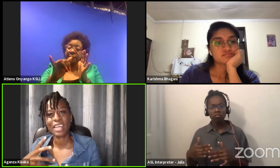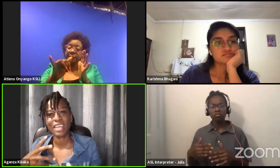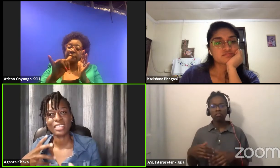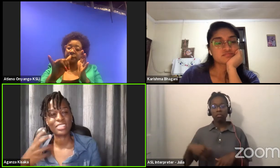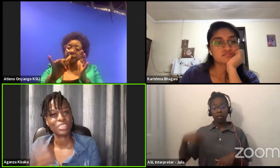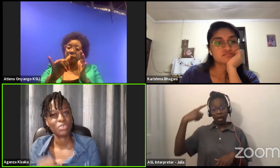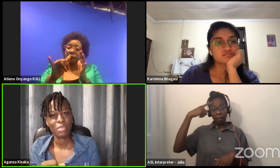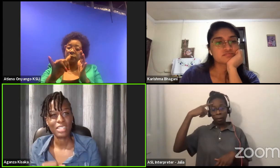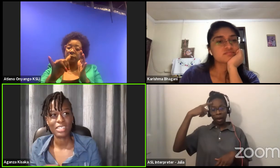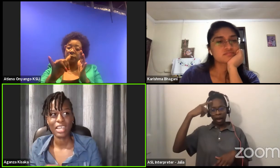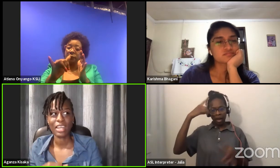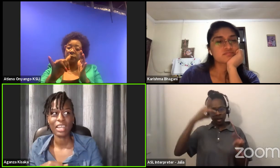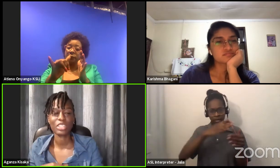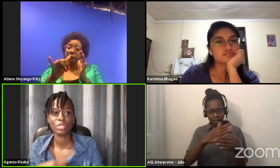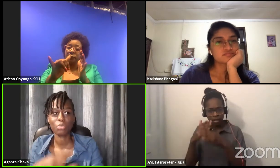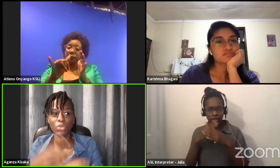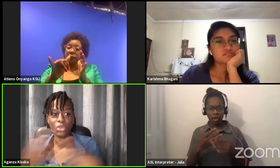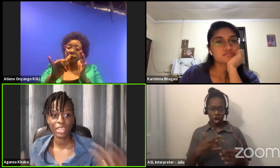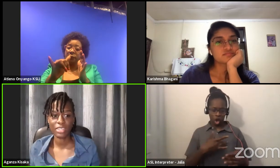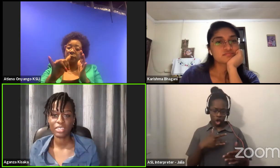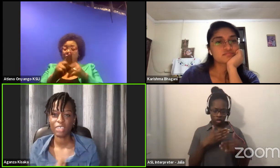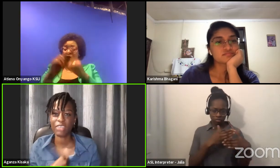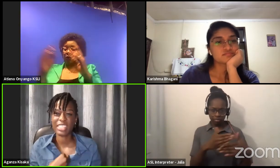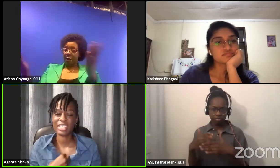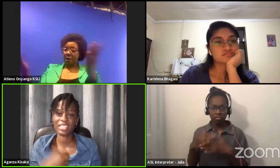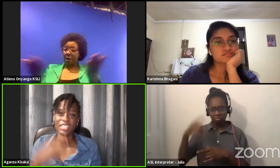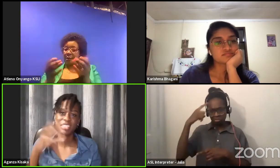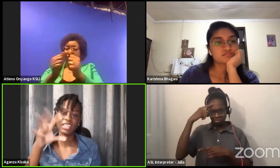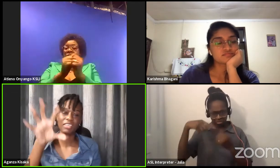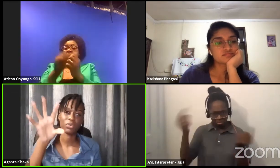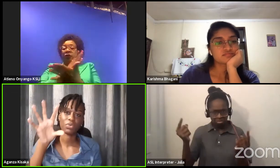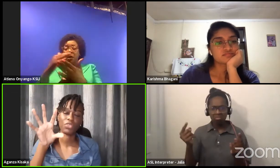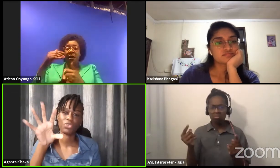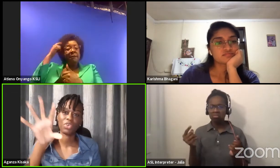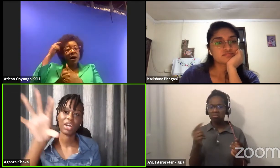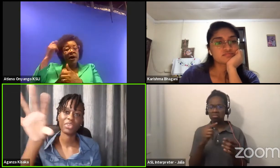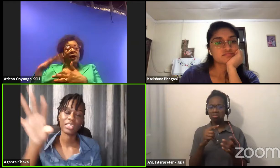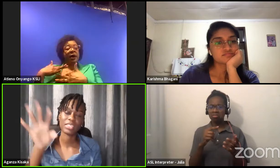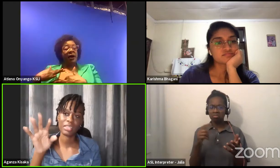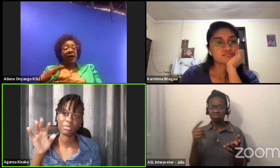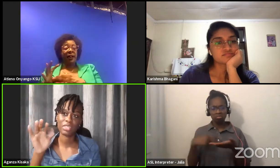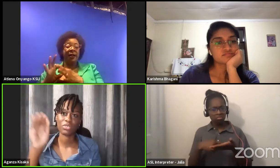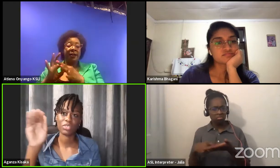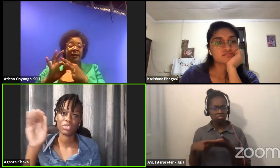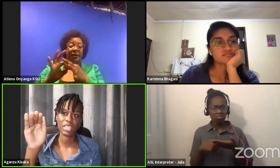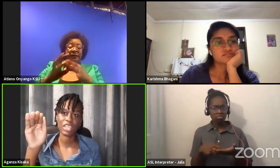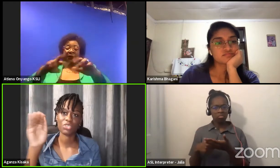and disagreements and explore their self identity as to how they see themselves on stage